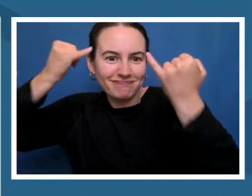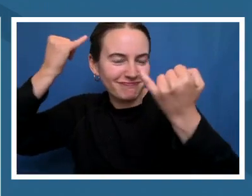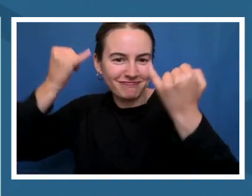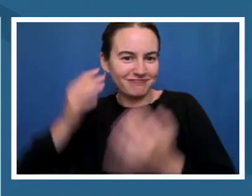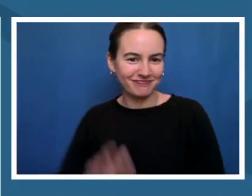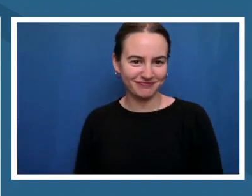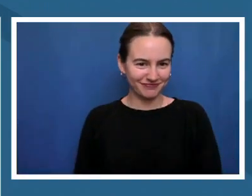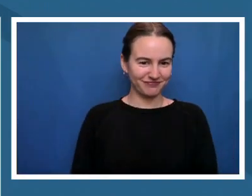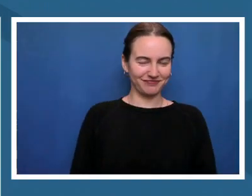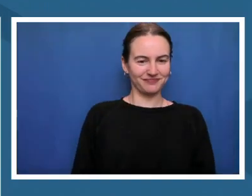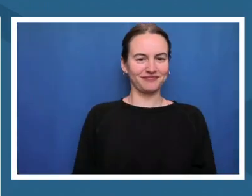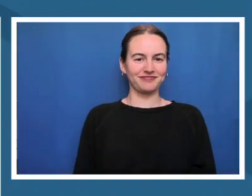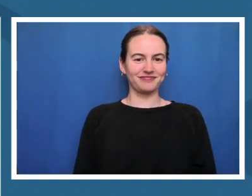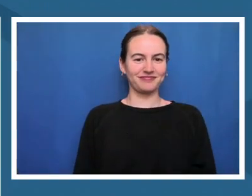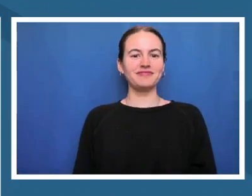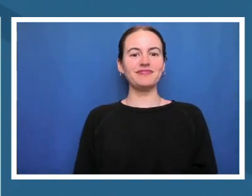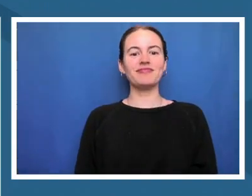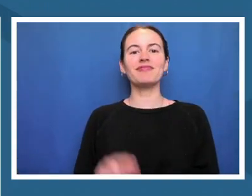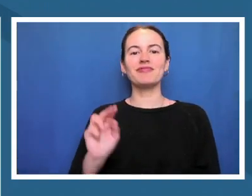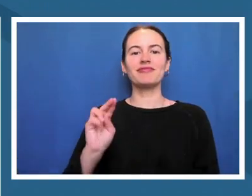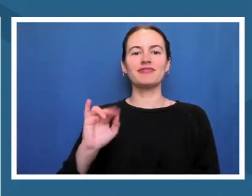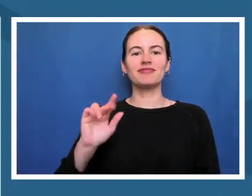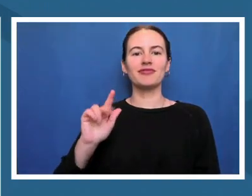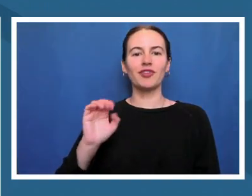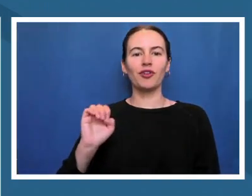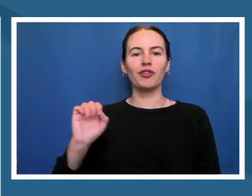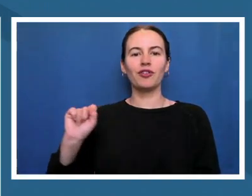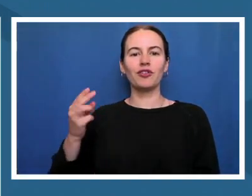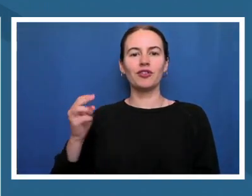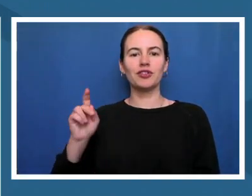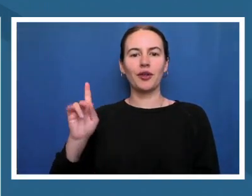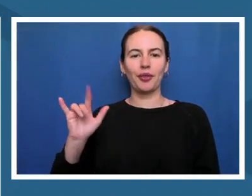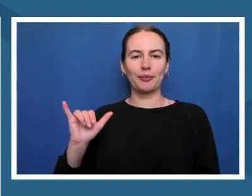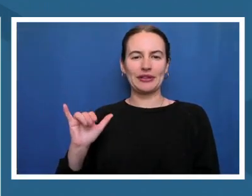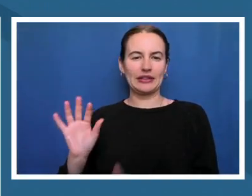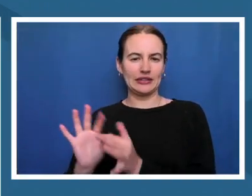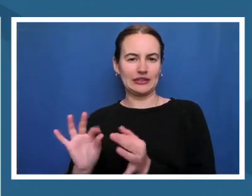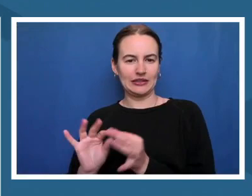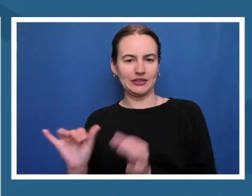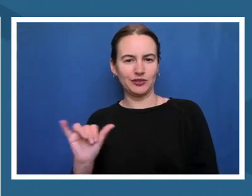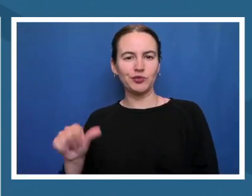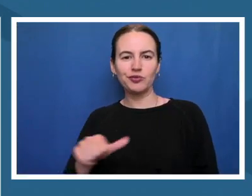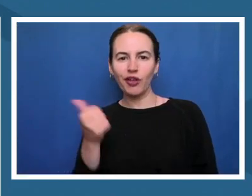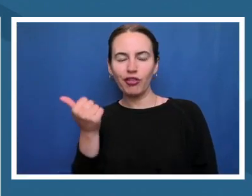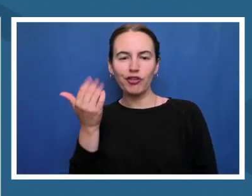yeah and i'm seeing from shelby i think we partially answered this about what other devices and objects you can